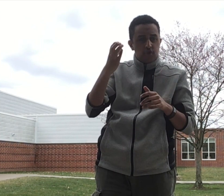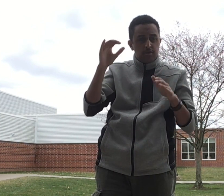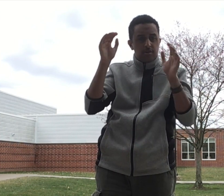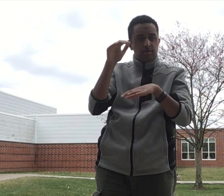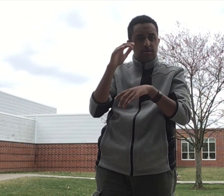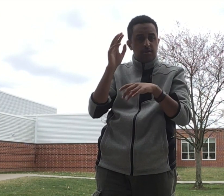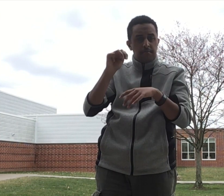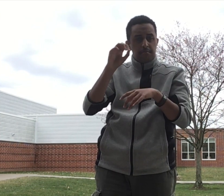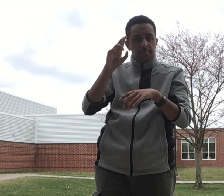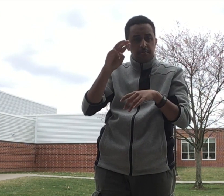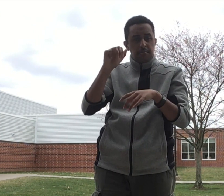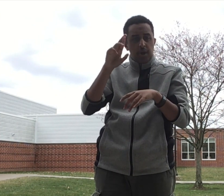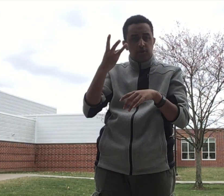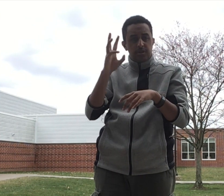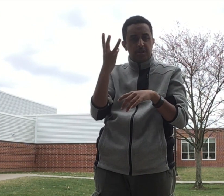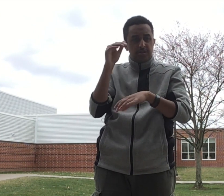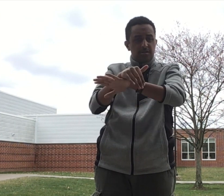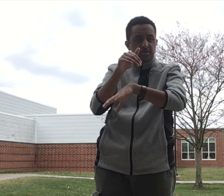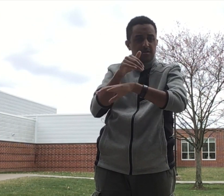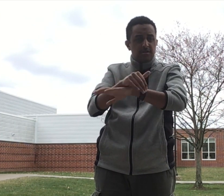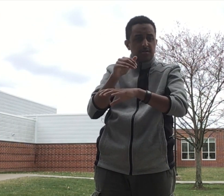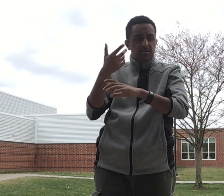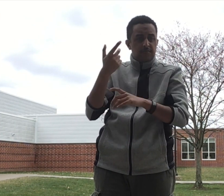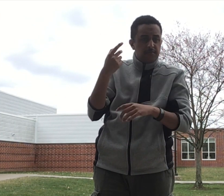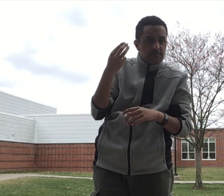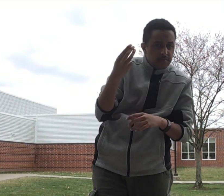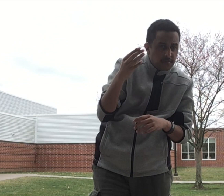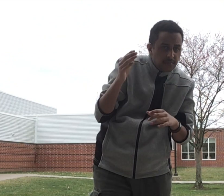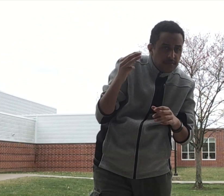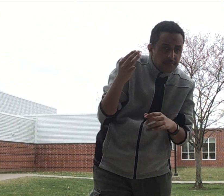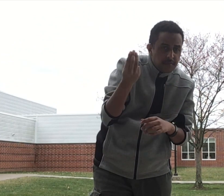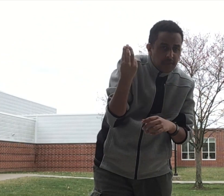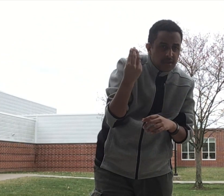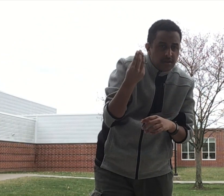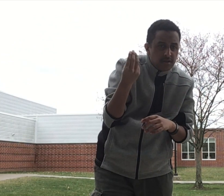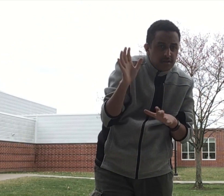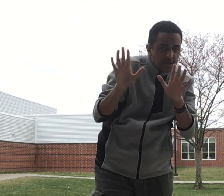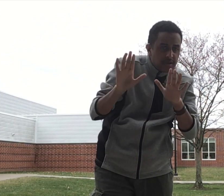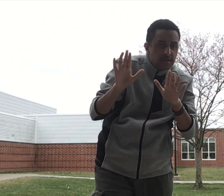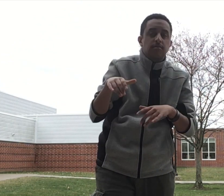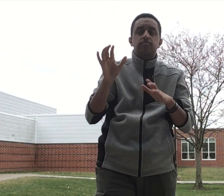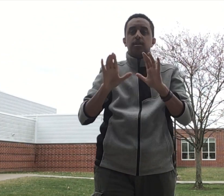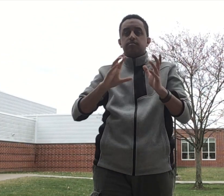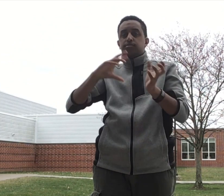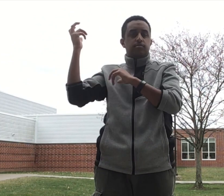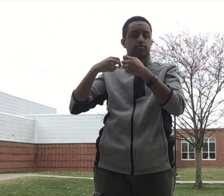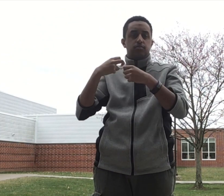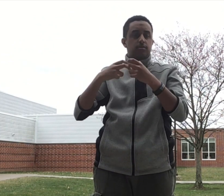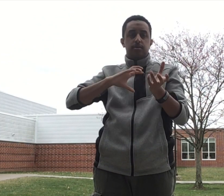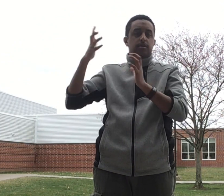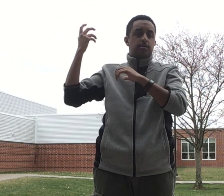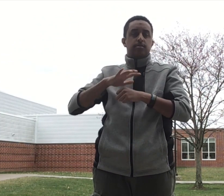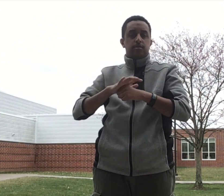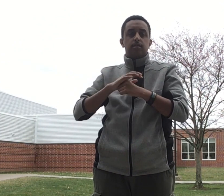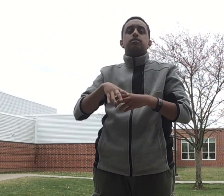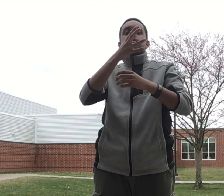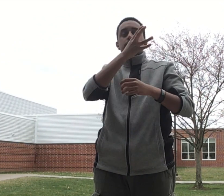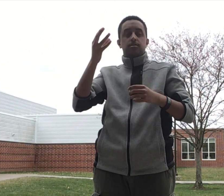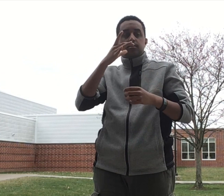Then on Sunday March the 6th, well Sunday or Monday, maybe it was Monday...no, no it was on Sunday or